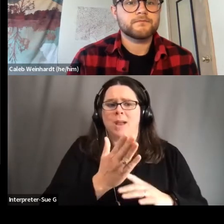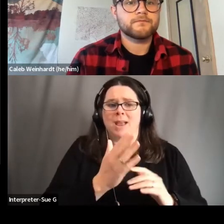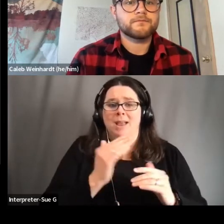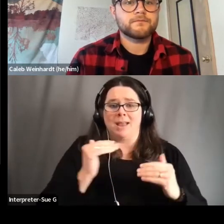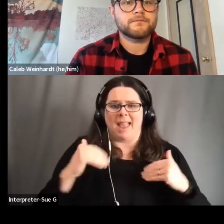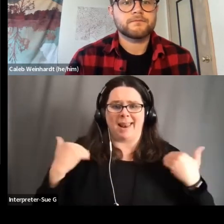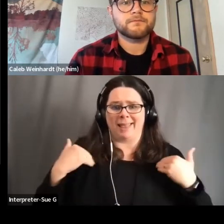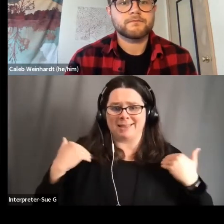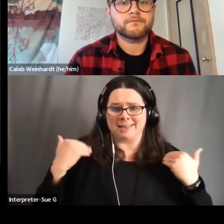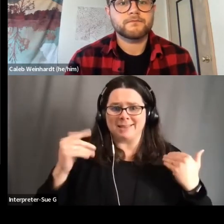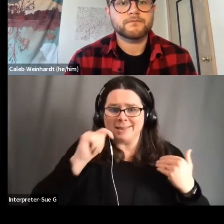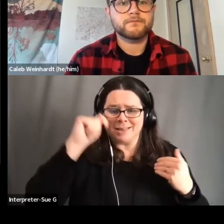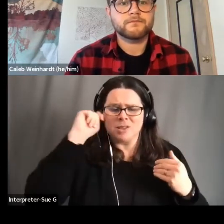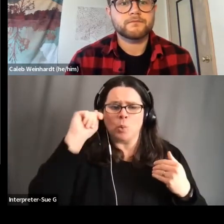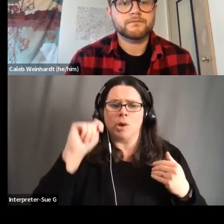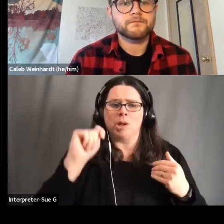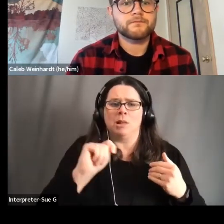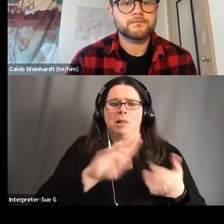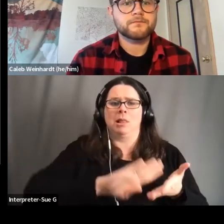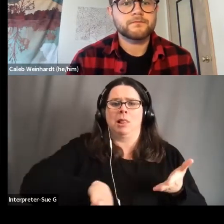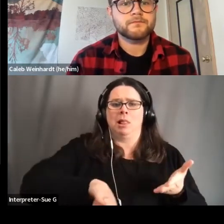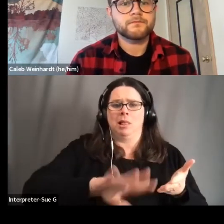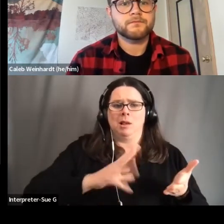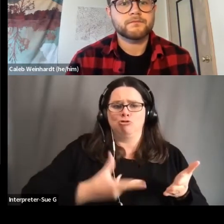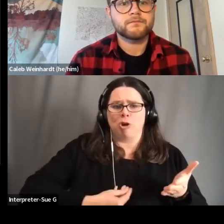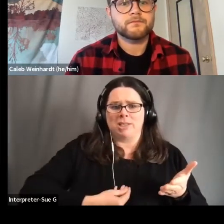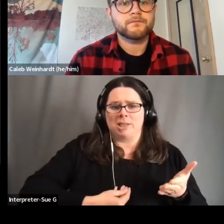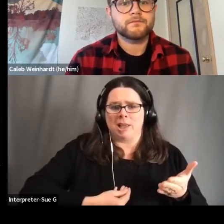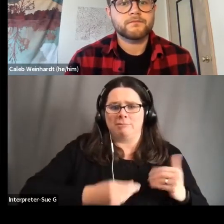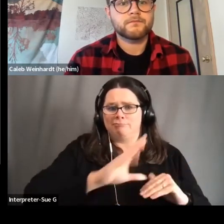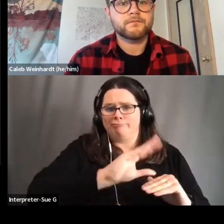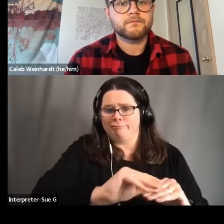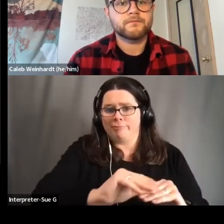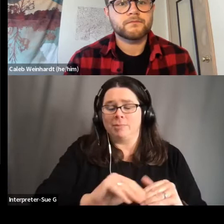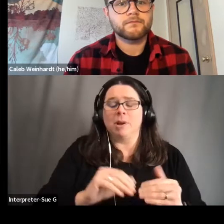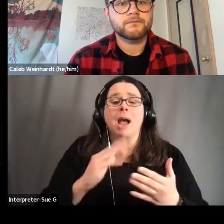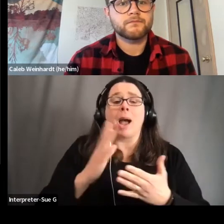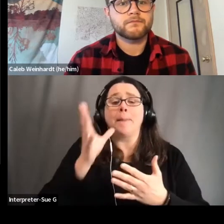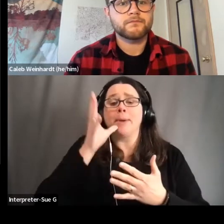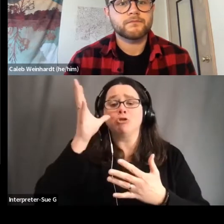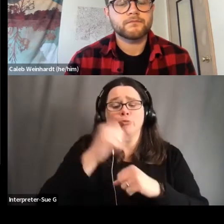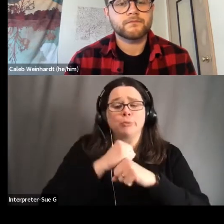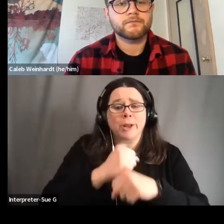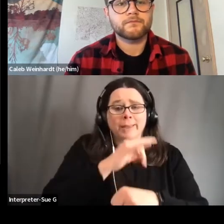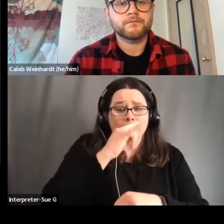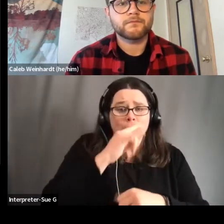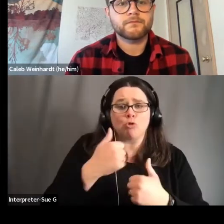and one of the things that parents do sometimes to try to protect their kids and to try to protect their families